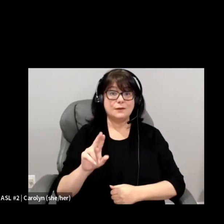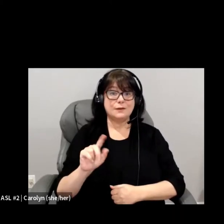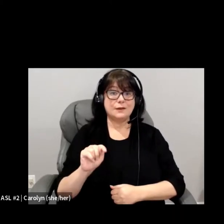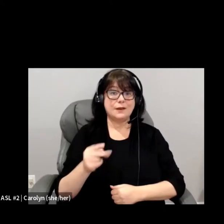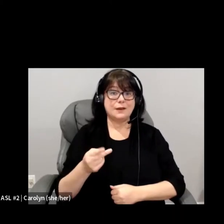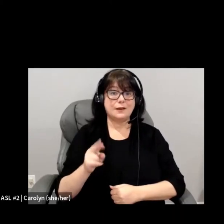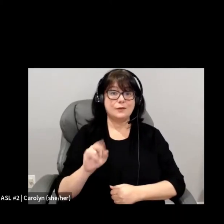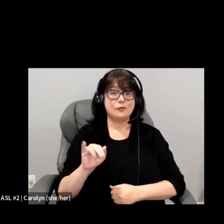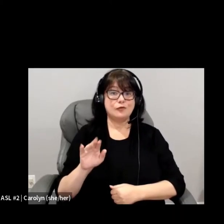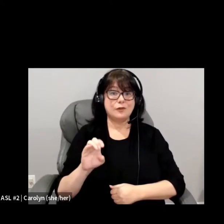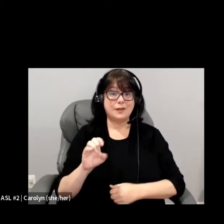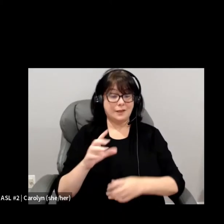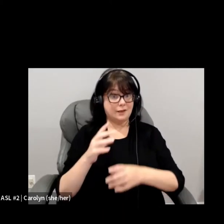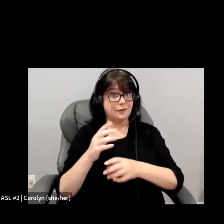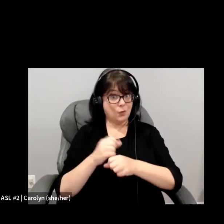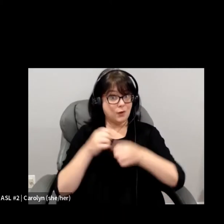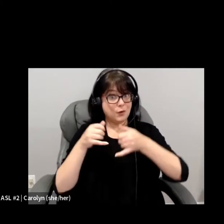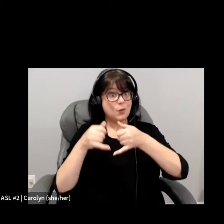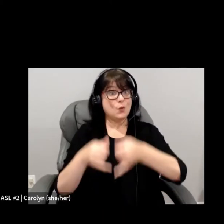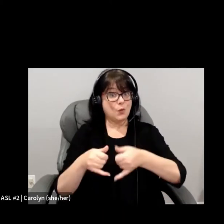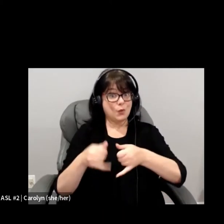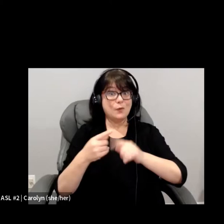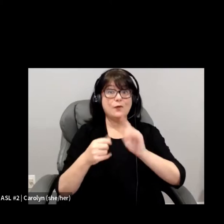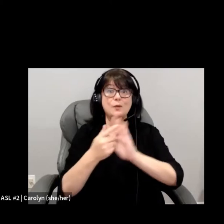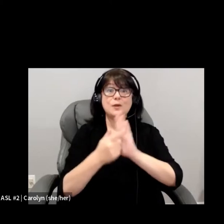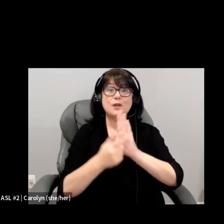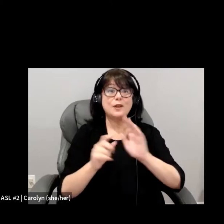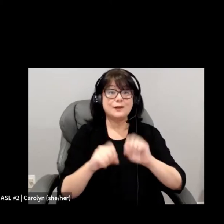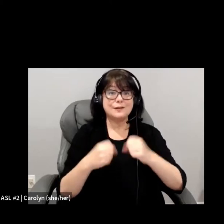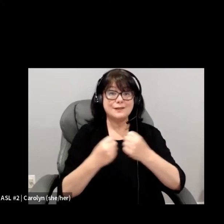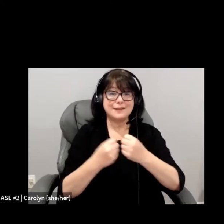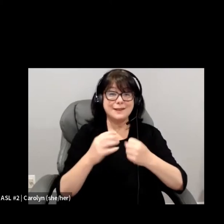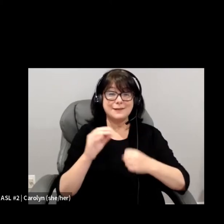ROB, YOU ARE TRULY THE EQUALITY RIGHT CHAMPION HERE.